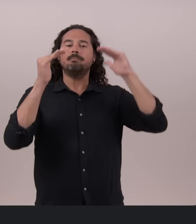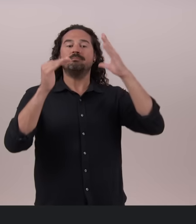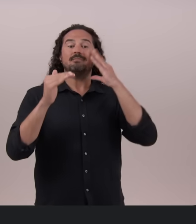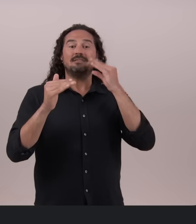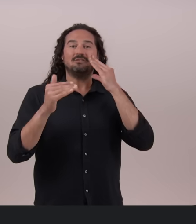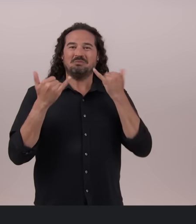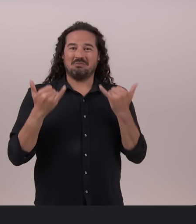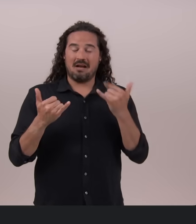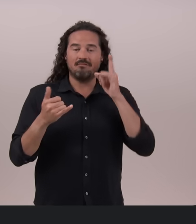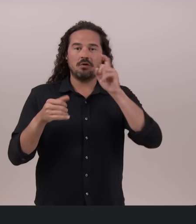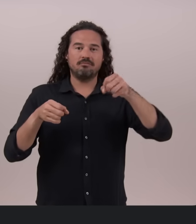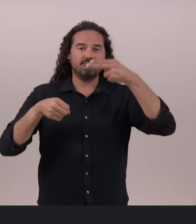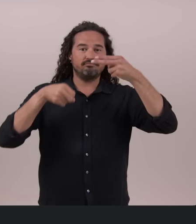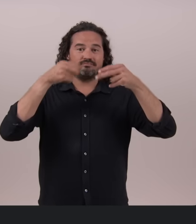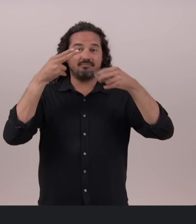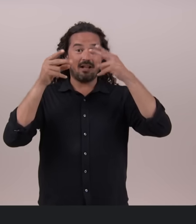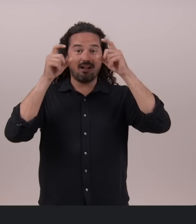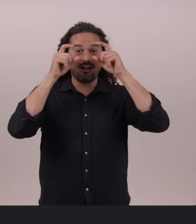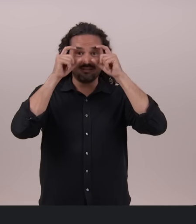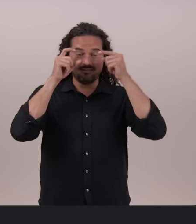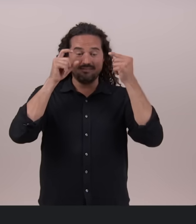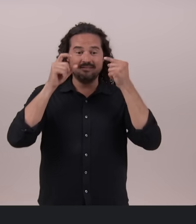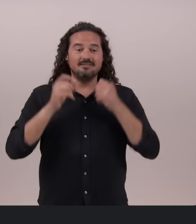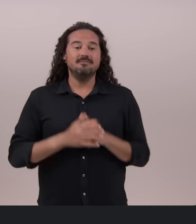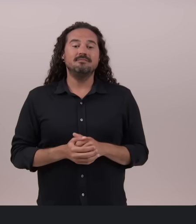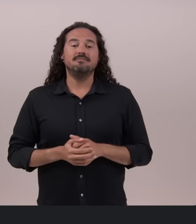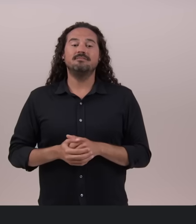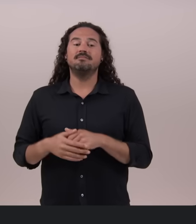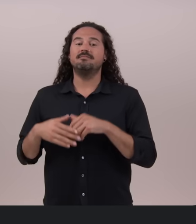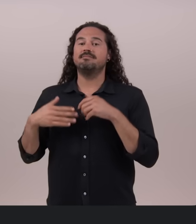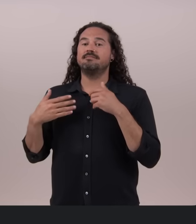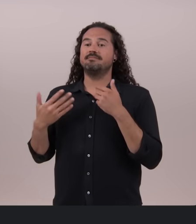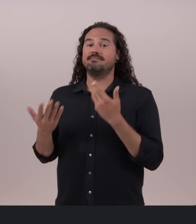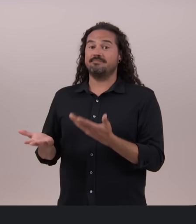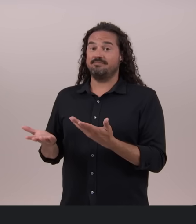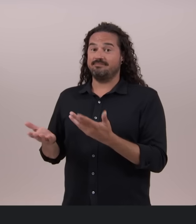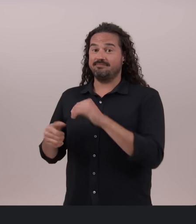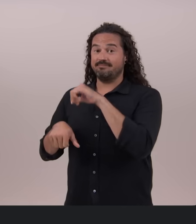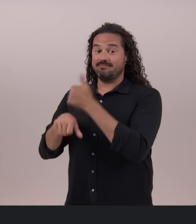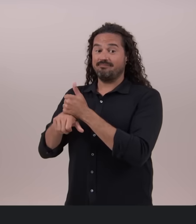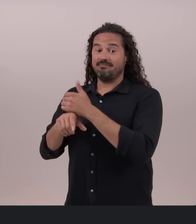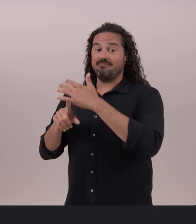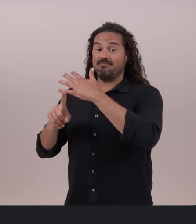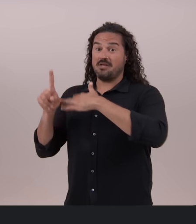Now, setting up the environment without